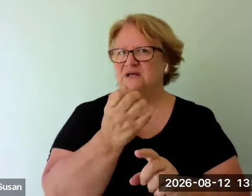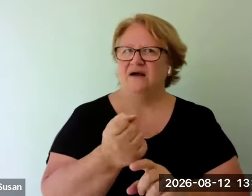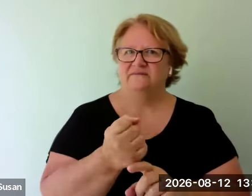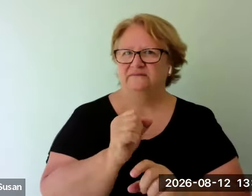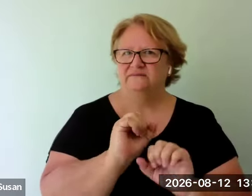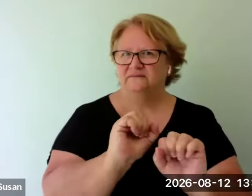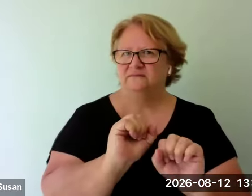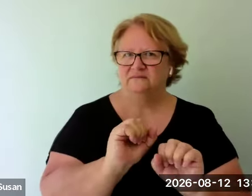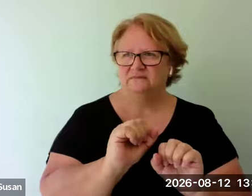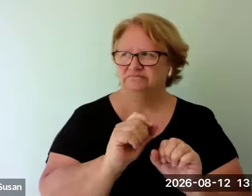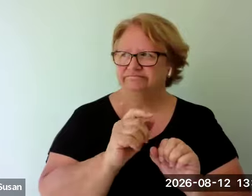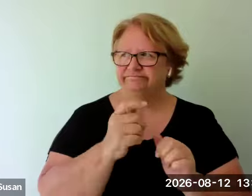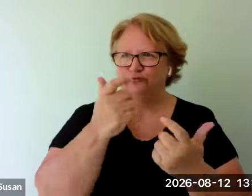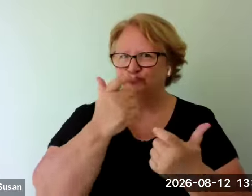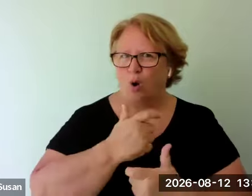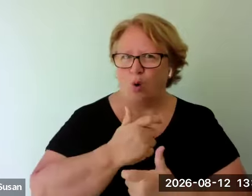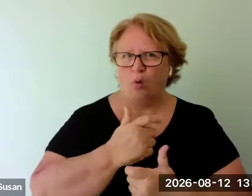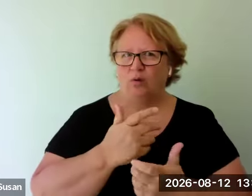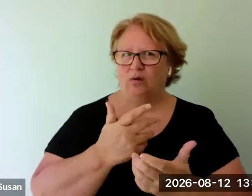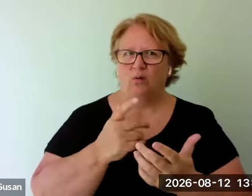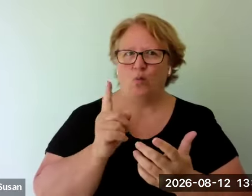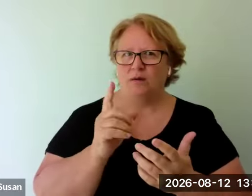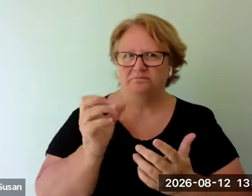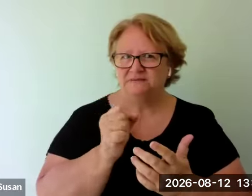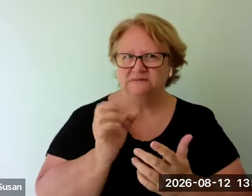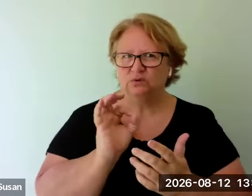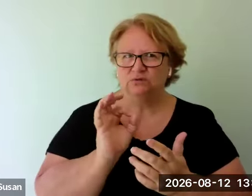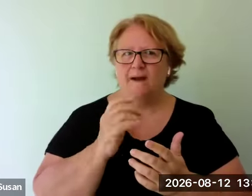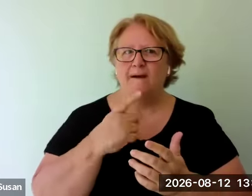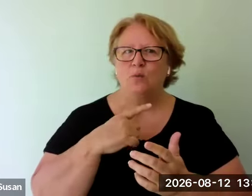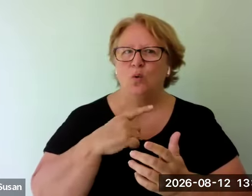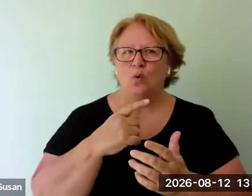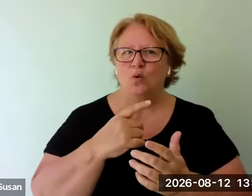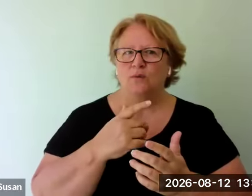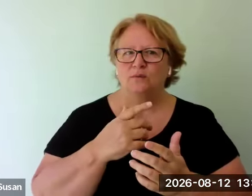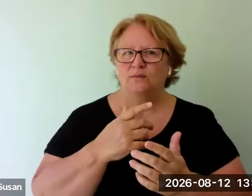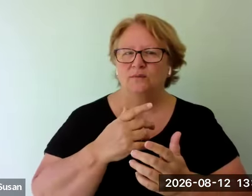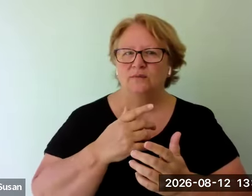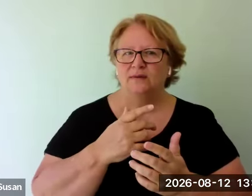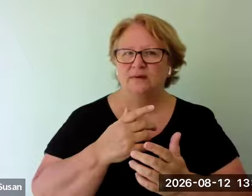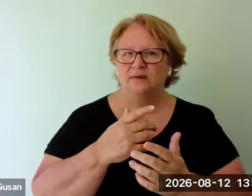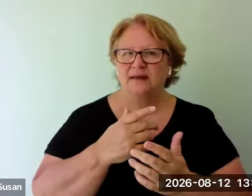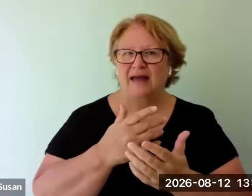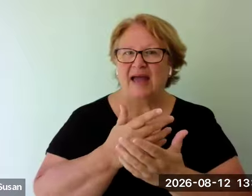specific - we haven't prescribed a particular